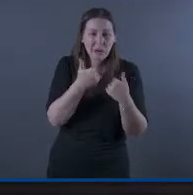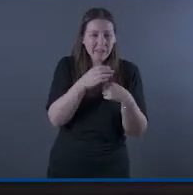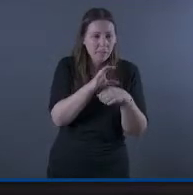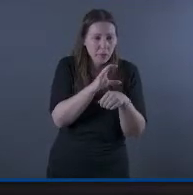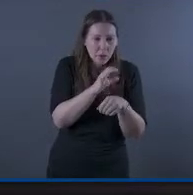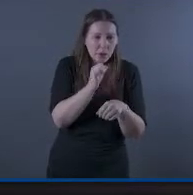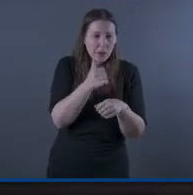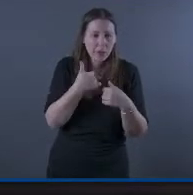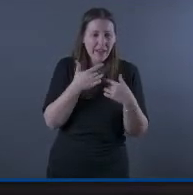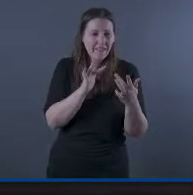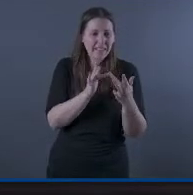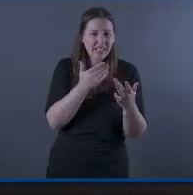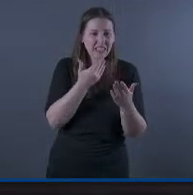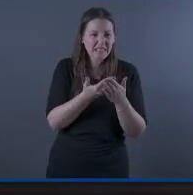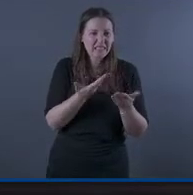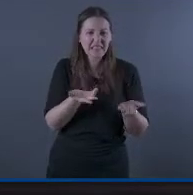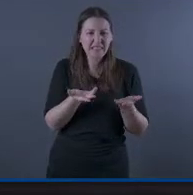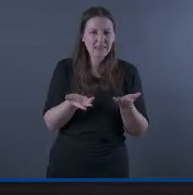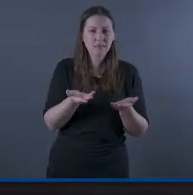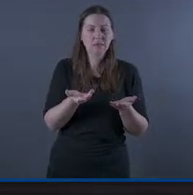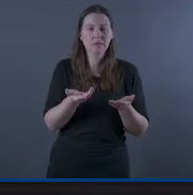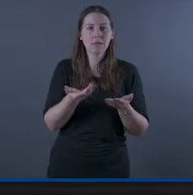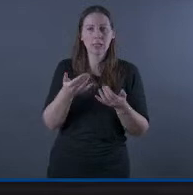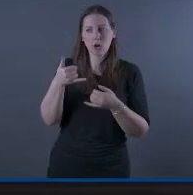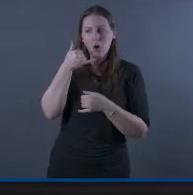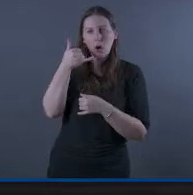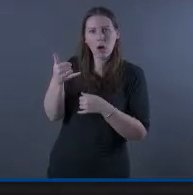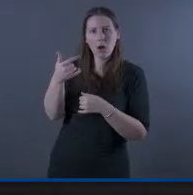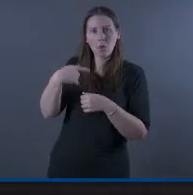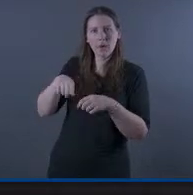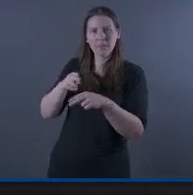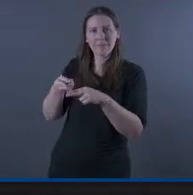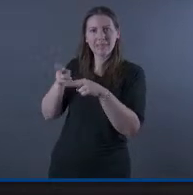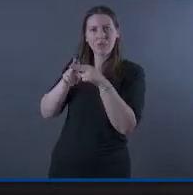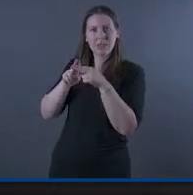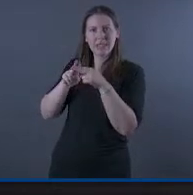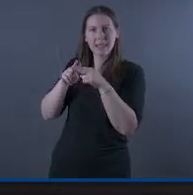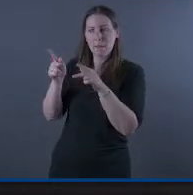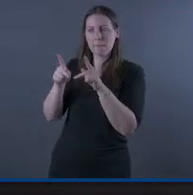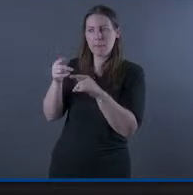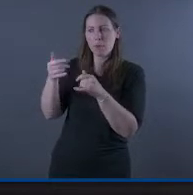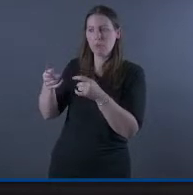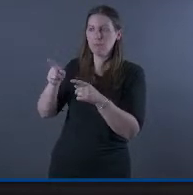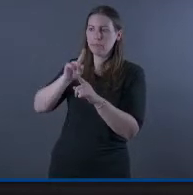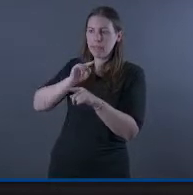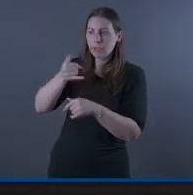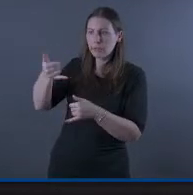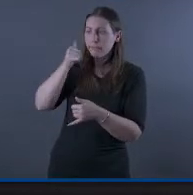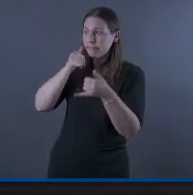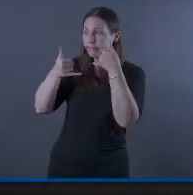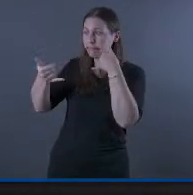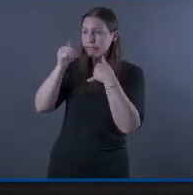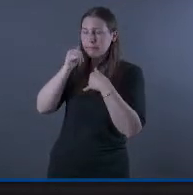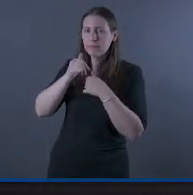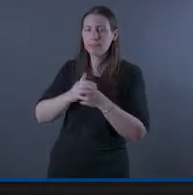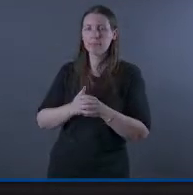And we are doing a lot in terms of outreach and communication. This is one of the forums, but we've also put out